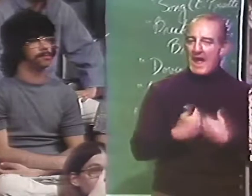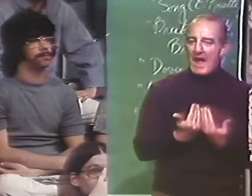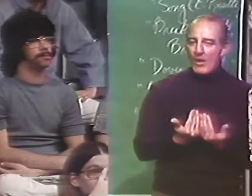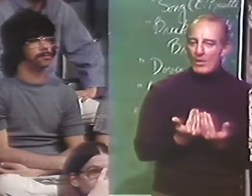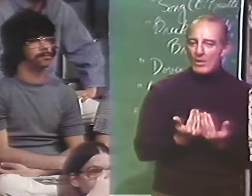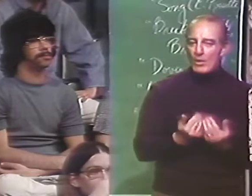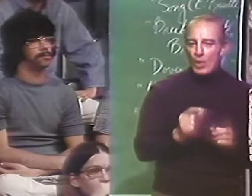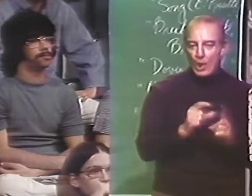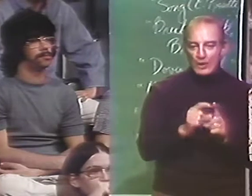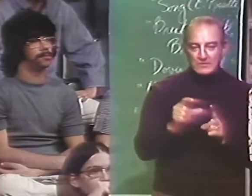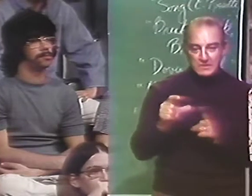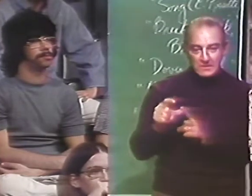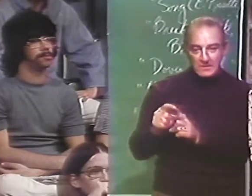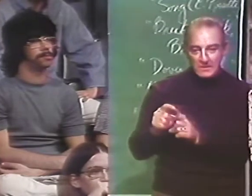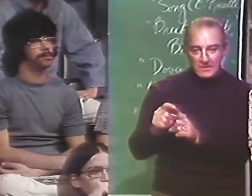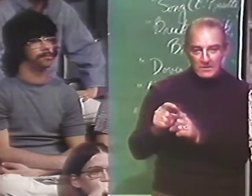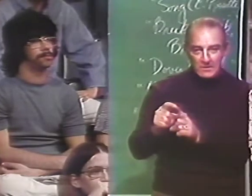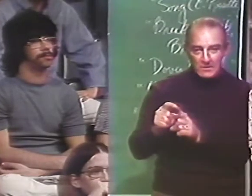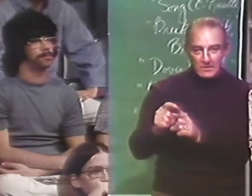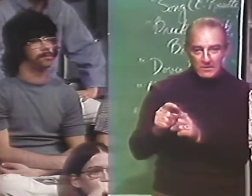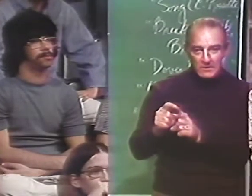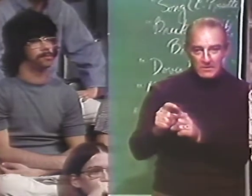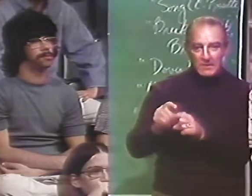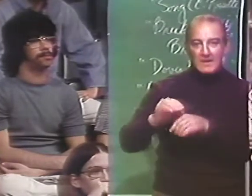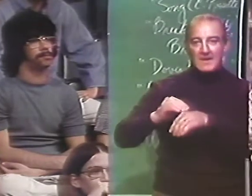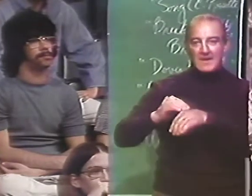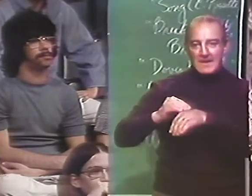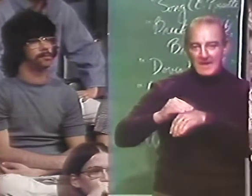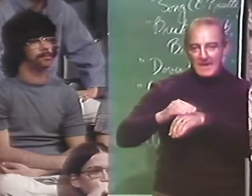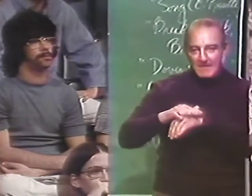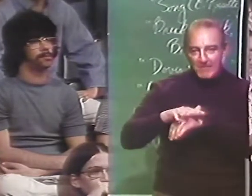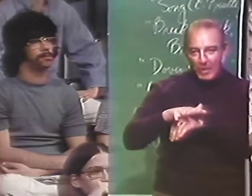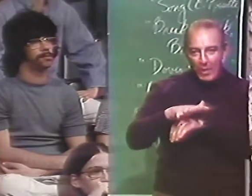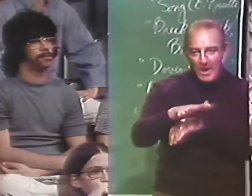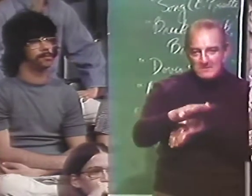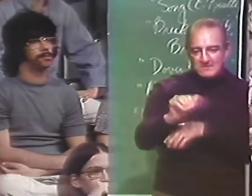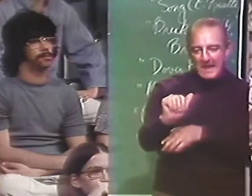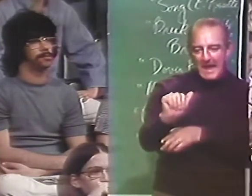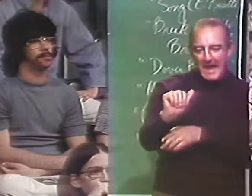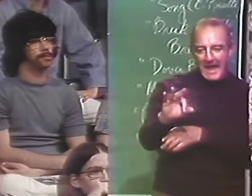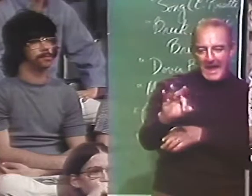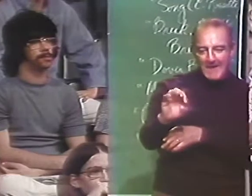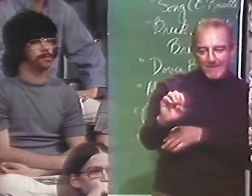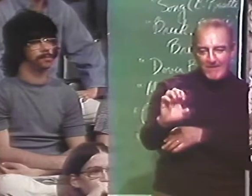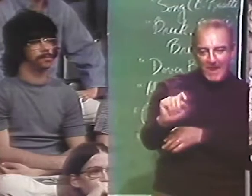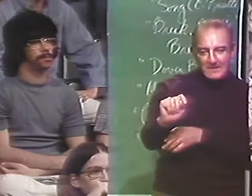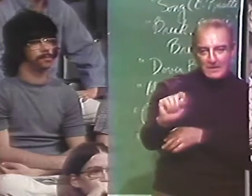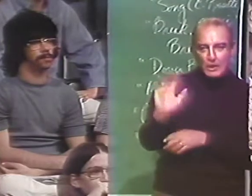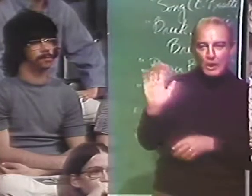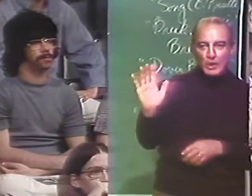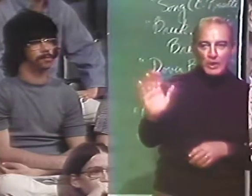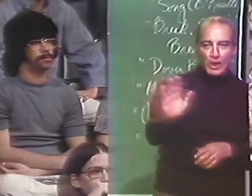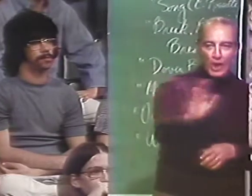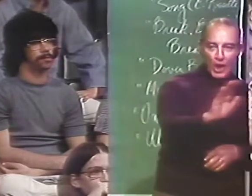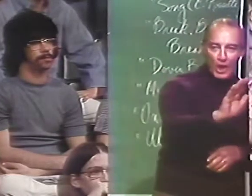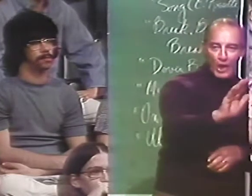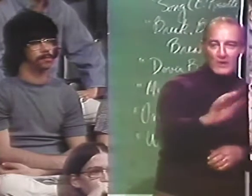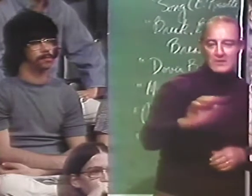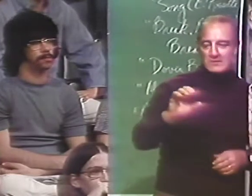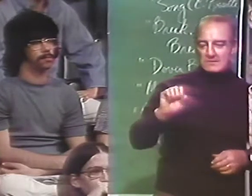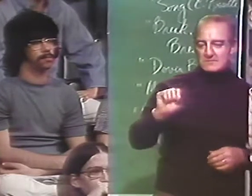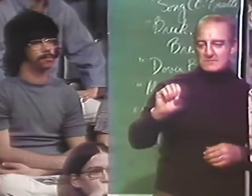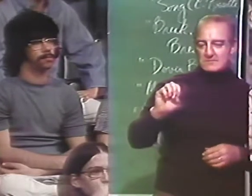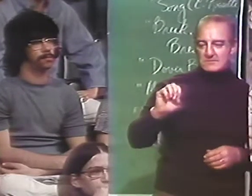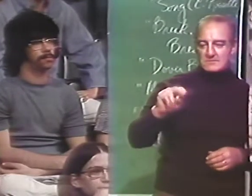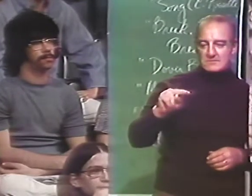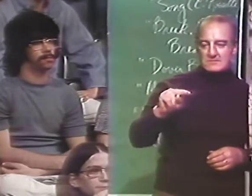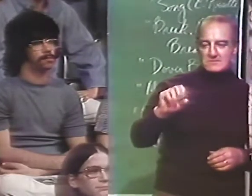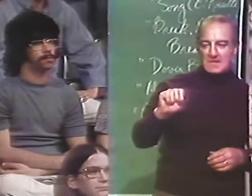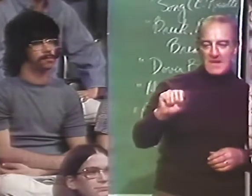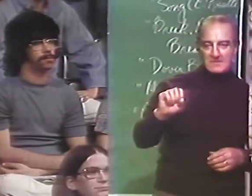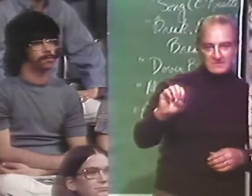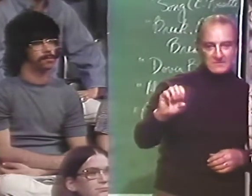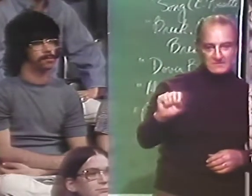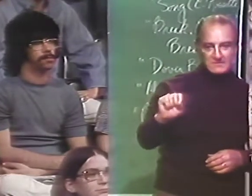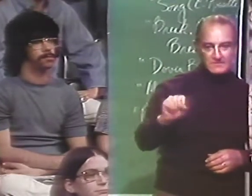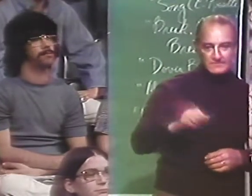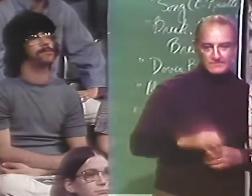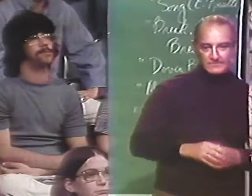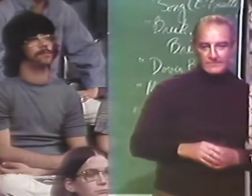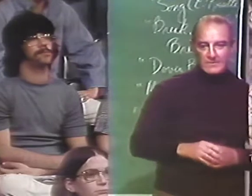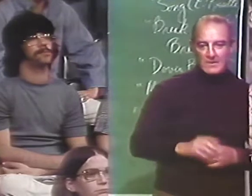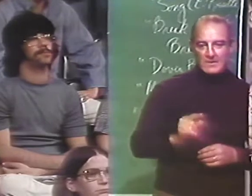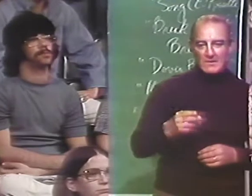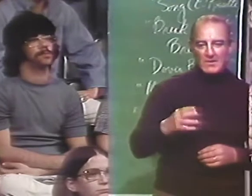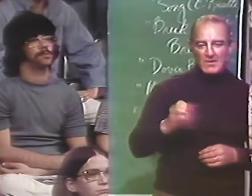HOW WORDS INFLUENCE, AFFECT YOUR SENSES,